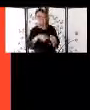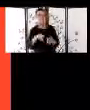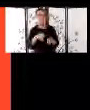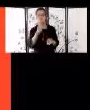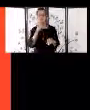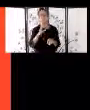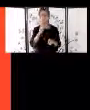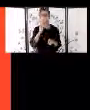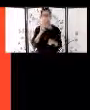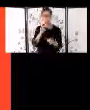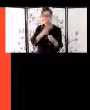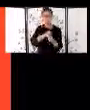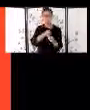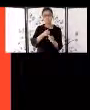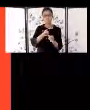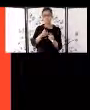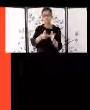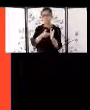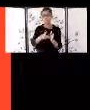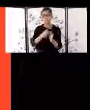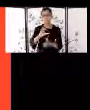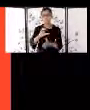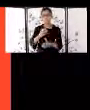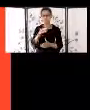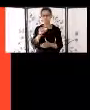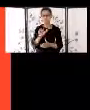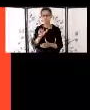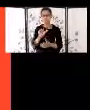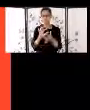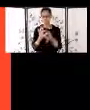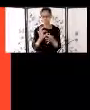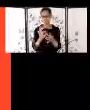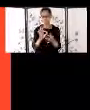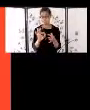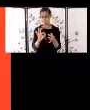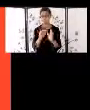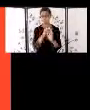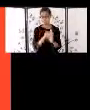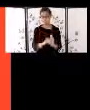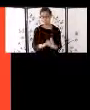just reviewed) as either exceptional, good, or weak based on the information you provide